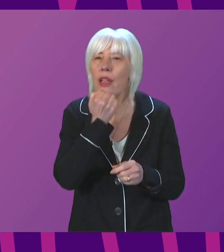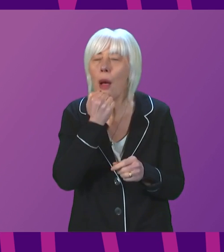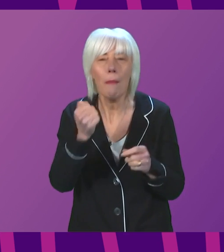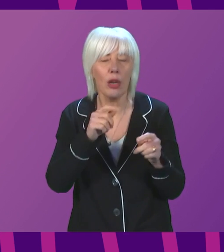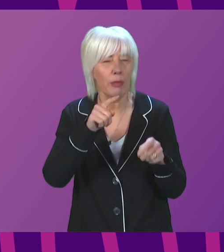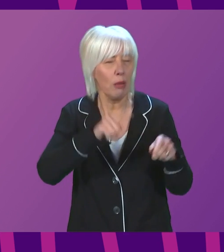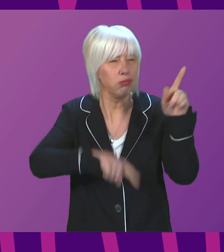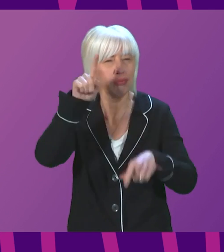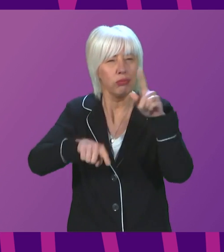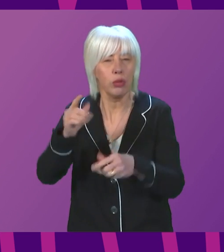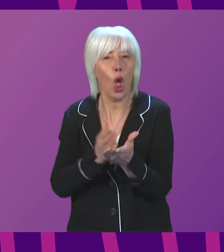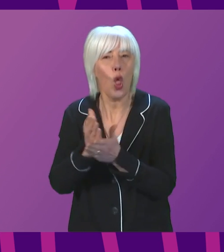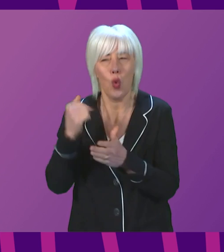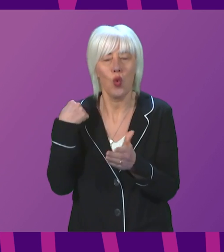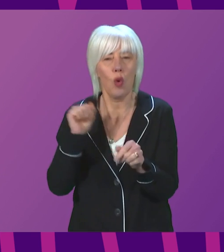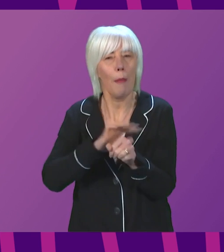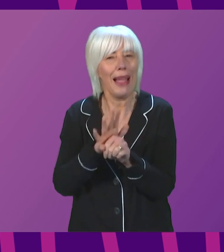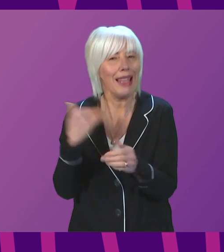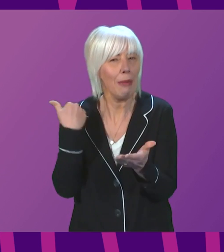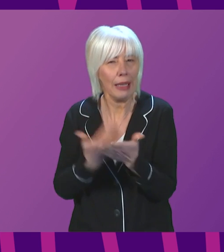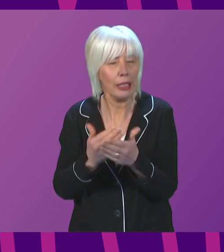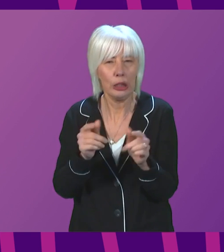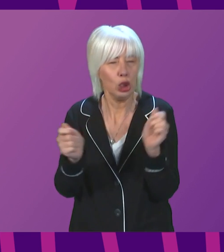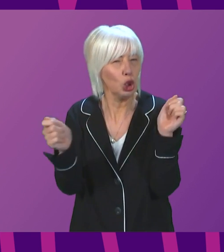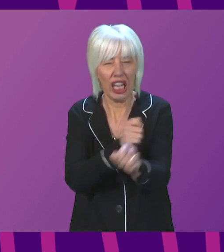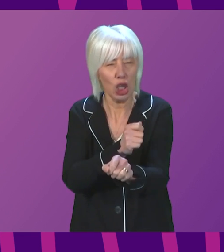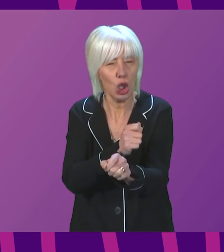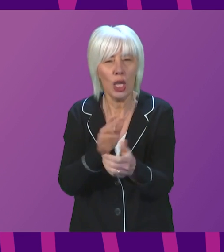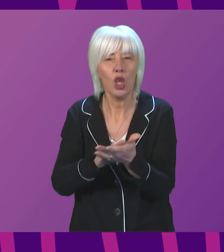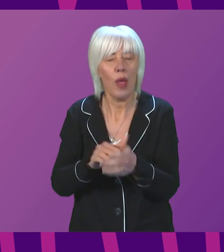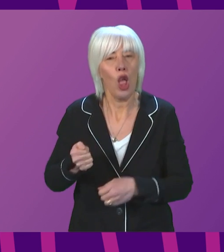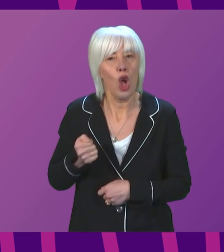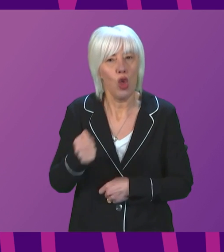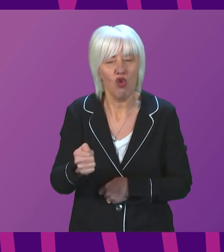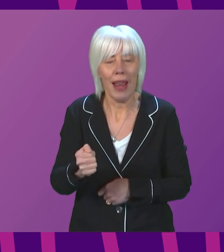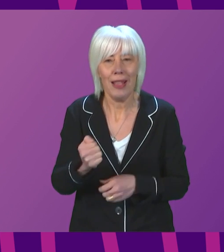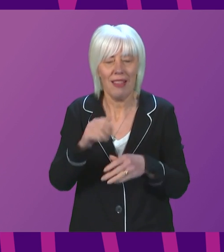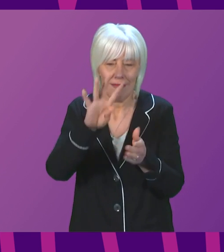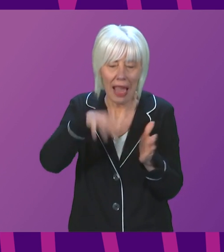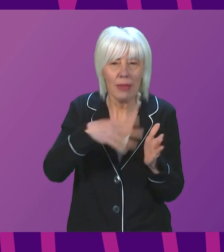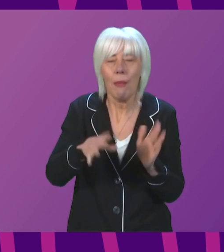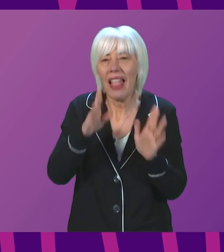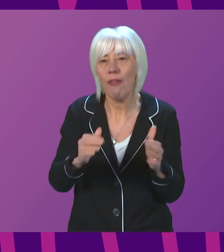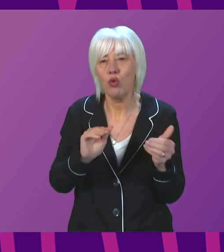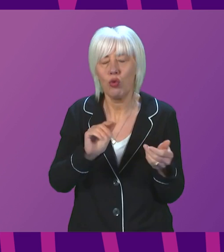in the course of the pandemic, so the pattern of rail services needs to reflect that, but we also need to keep that under review.